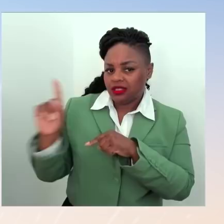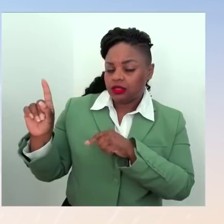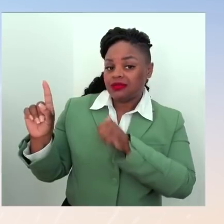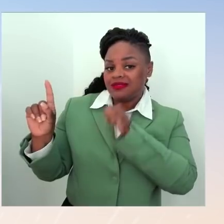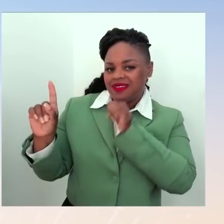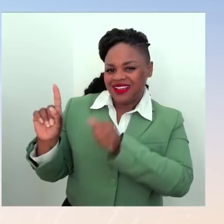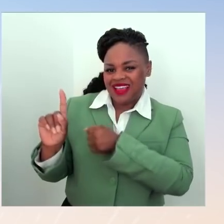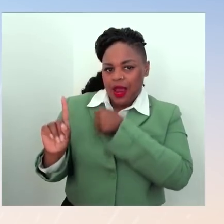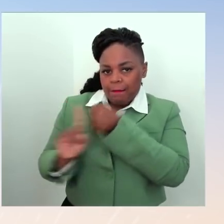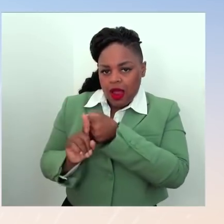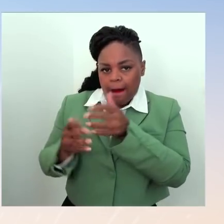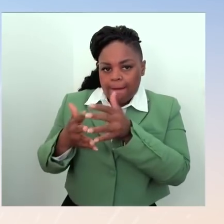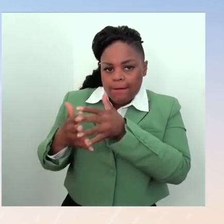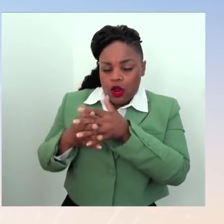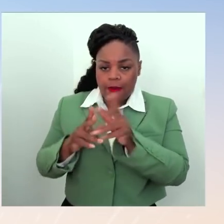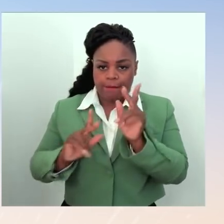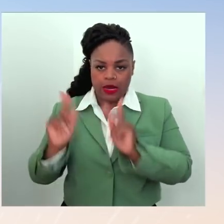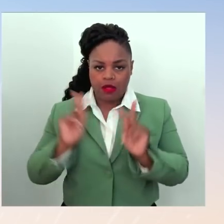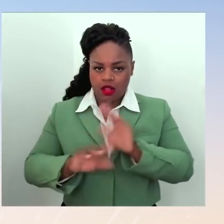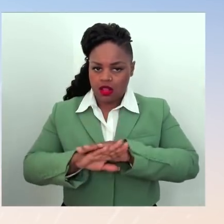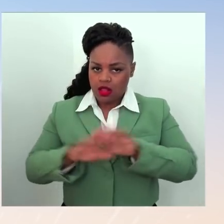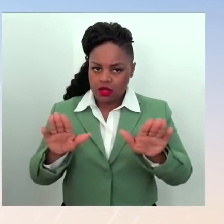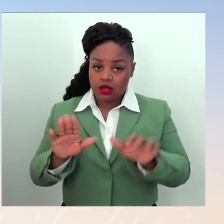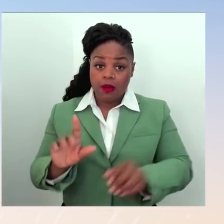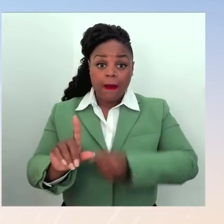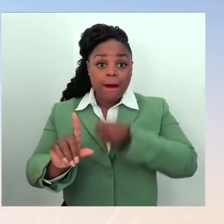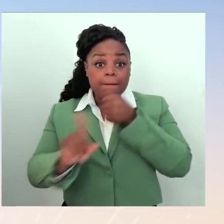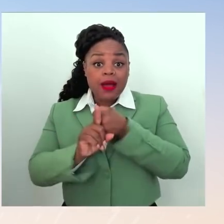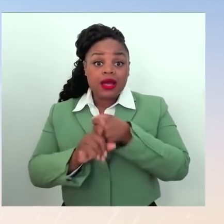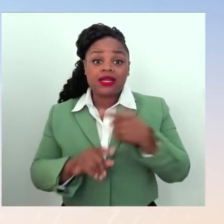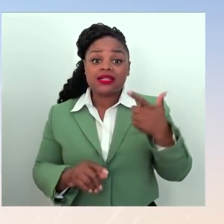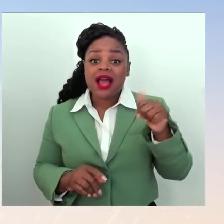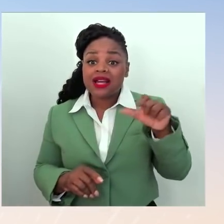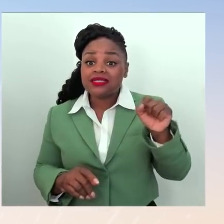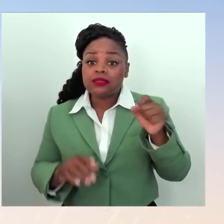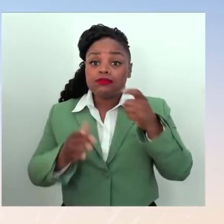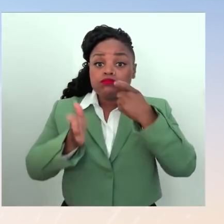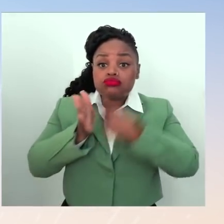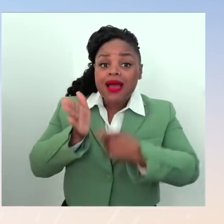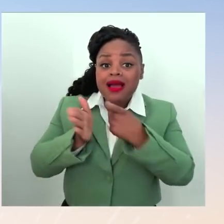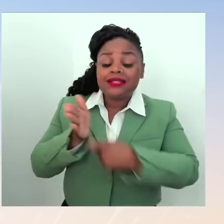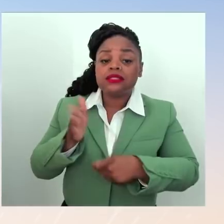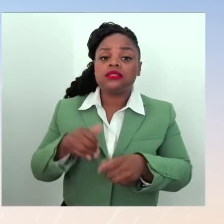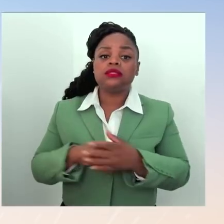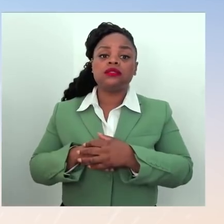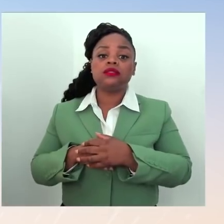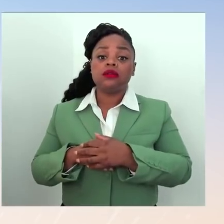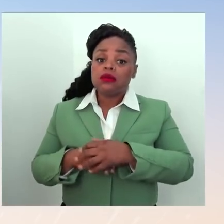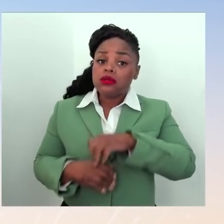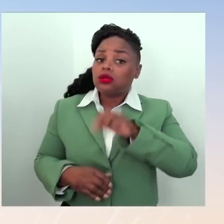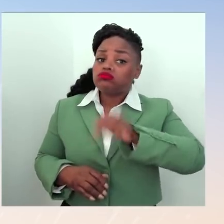that there has obviously been an impact of the invasion on the level of import to the United States